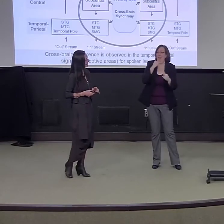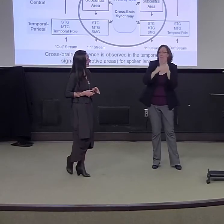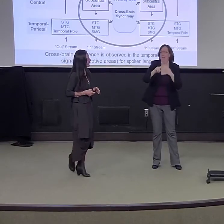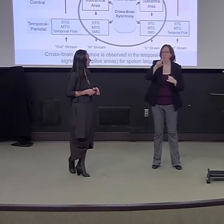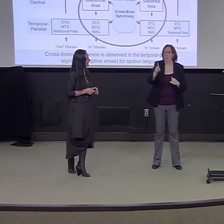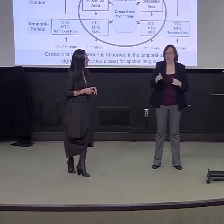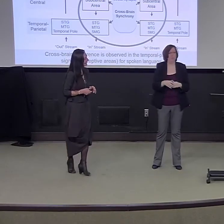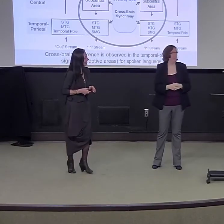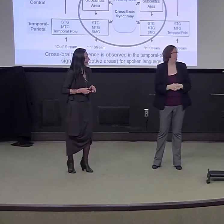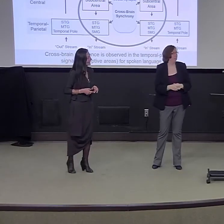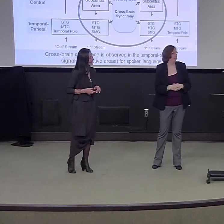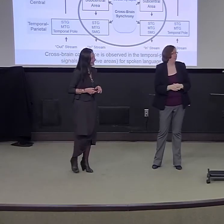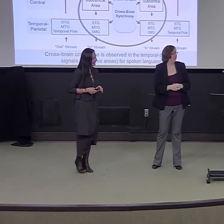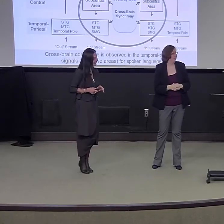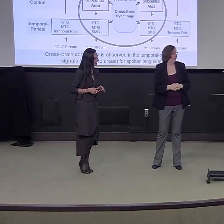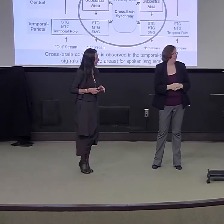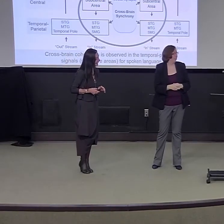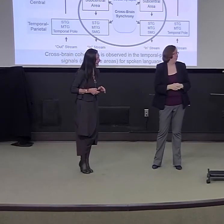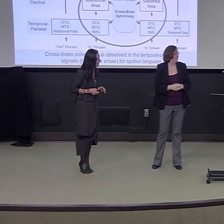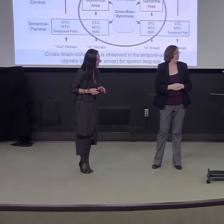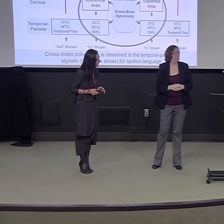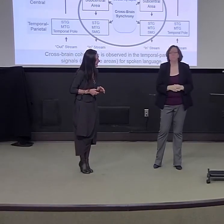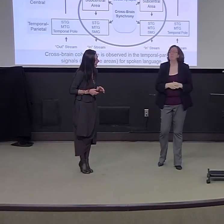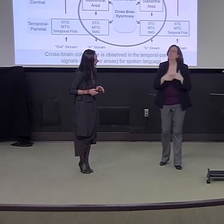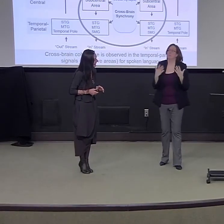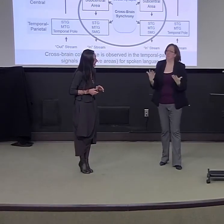And I want to piggyback on that. So